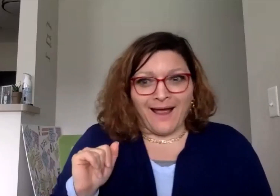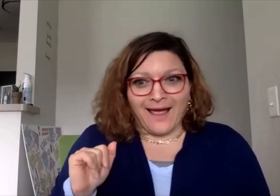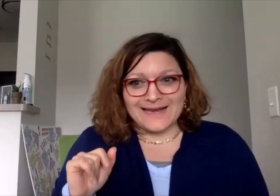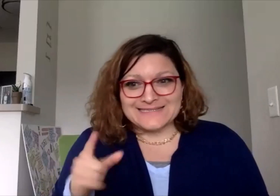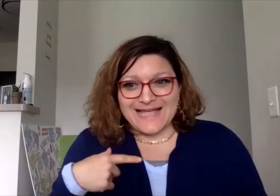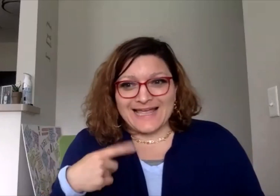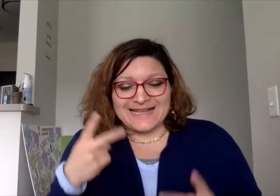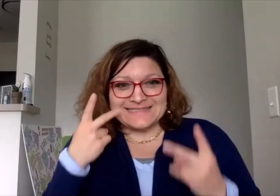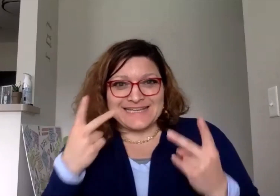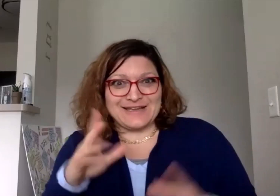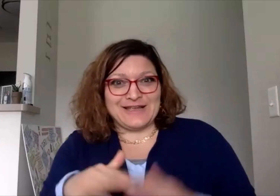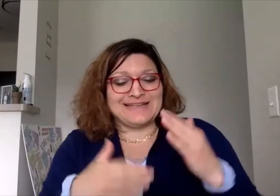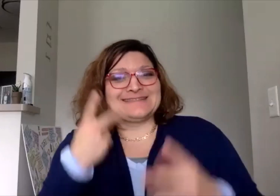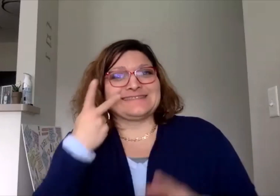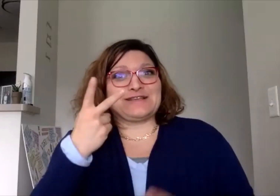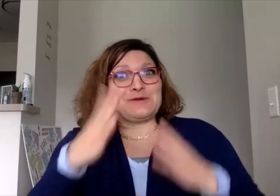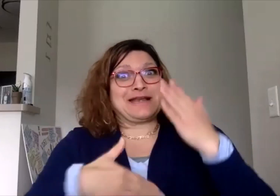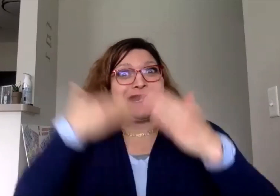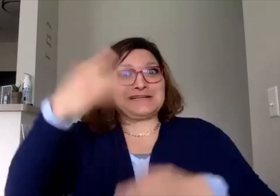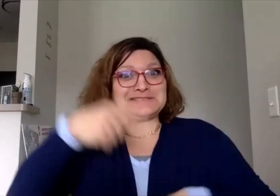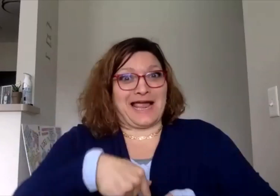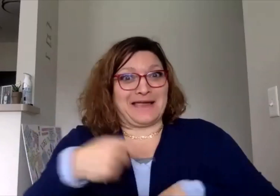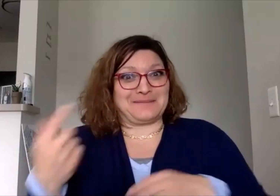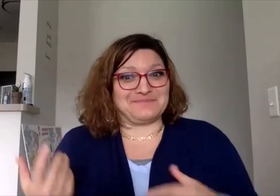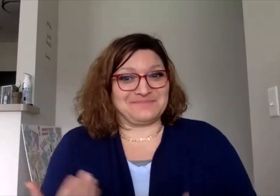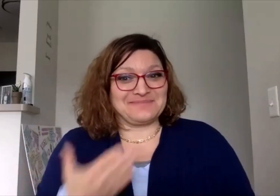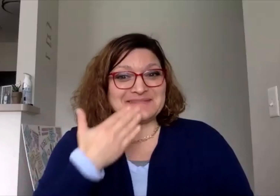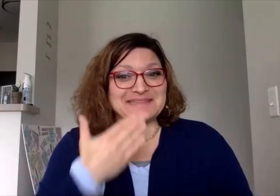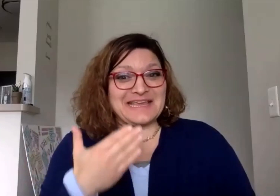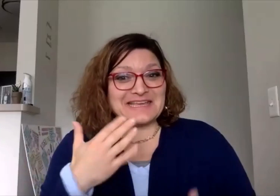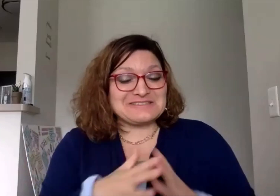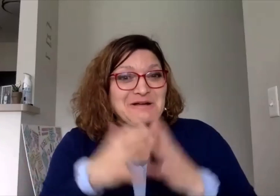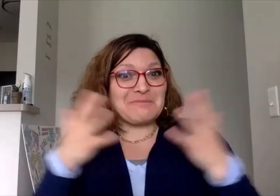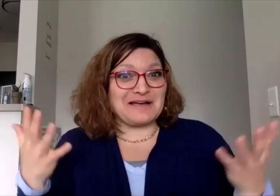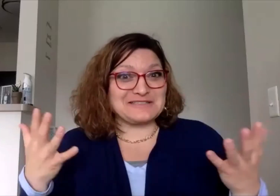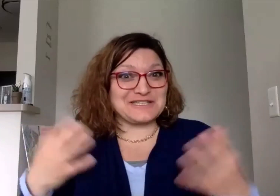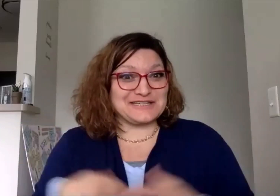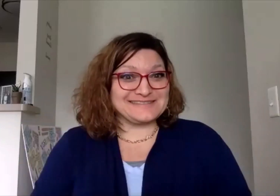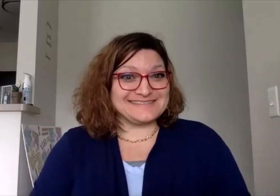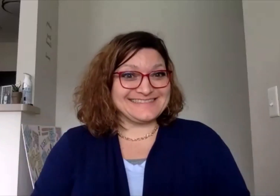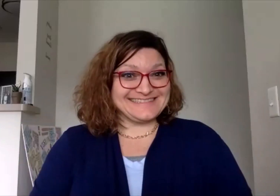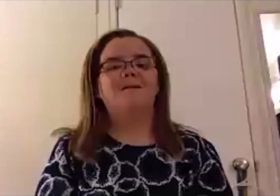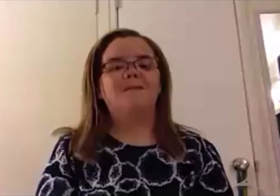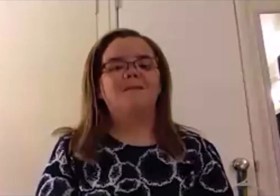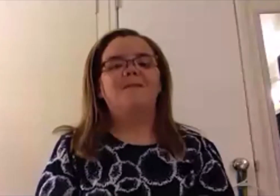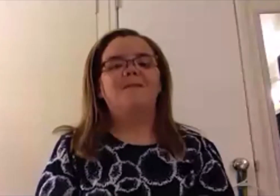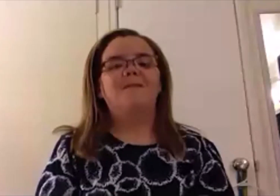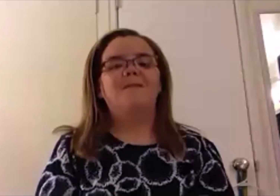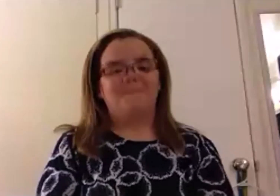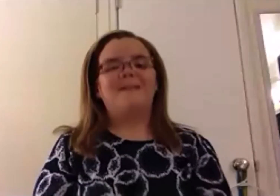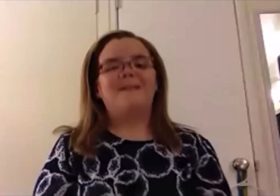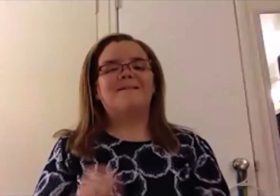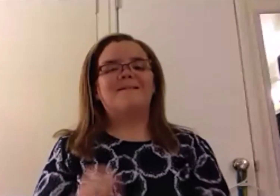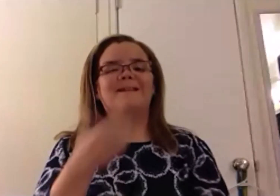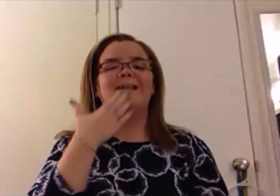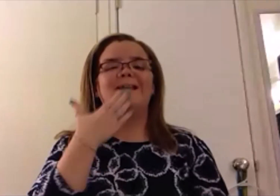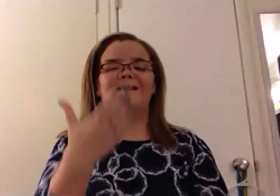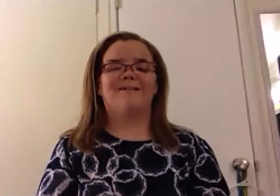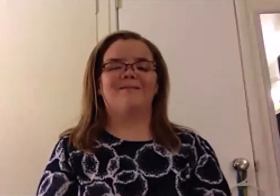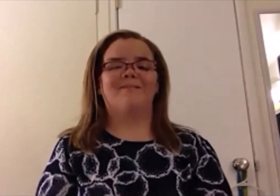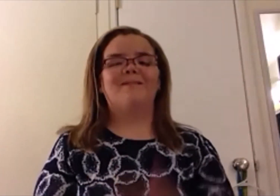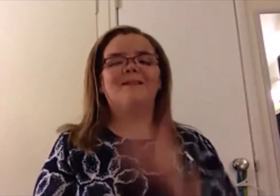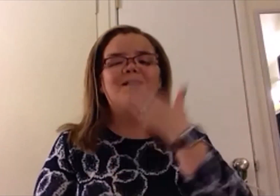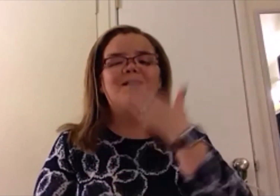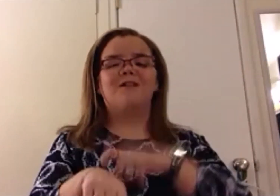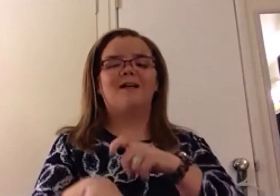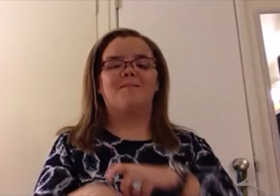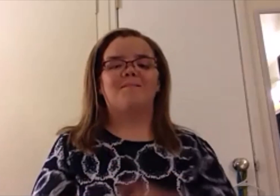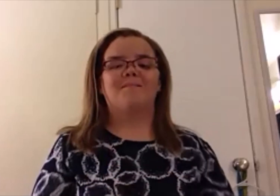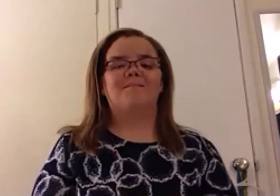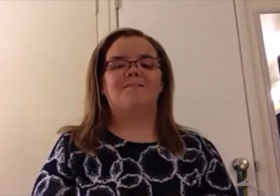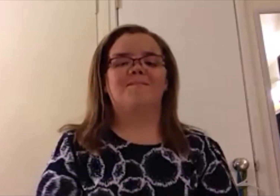and say see you next time thank you so much. Okay yeah thank you, thanks for your time.